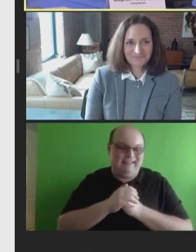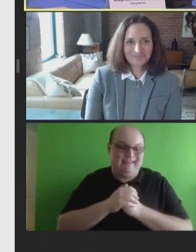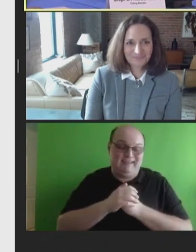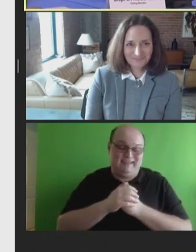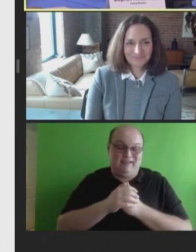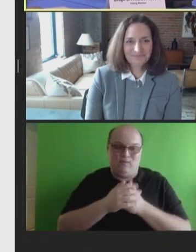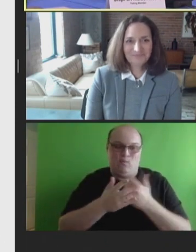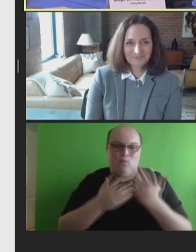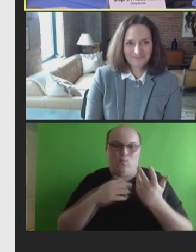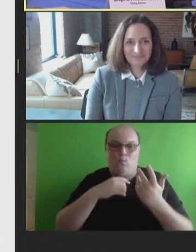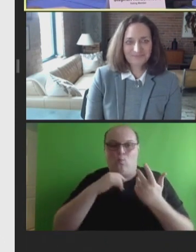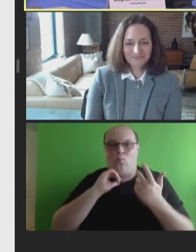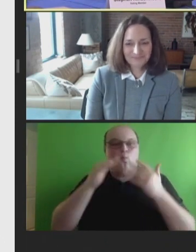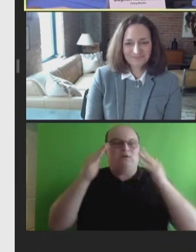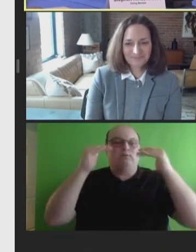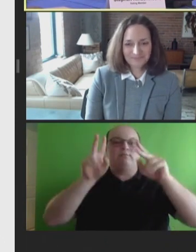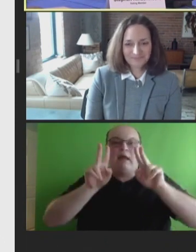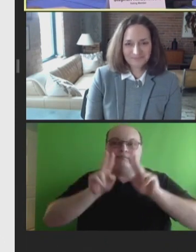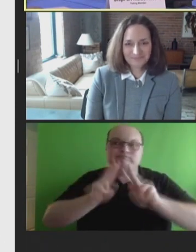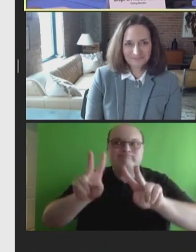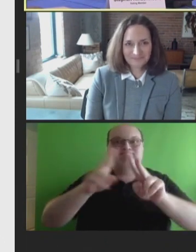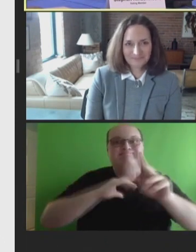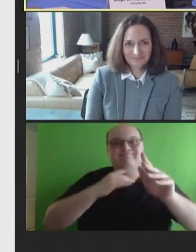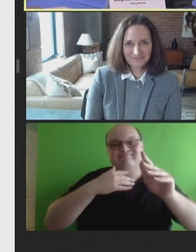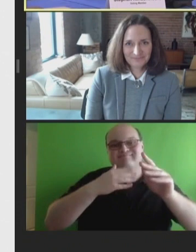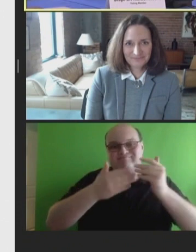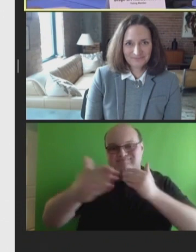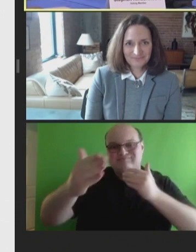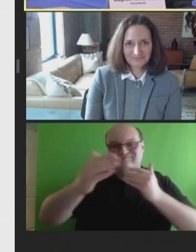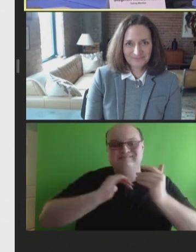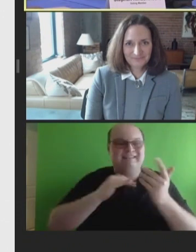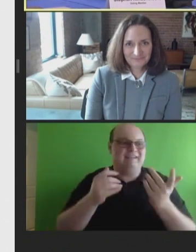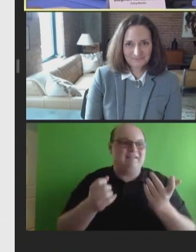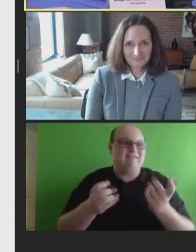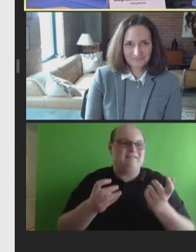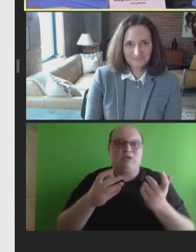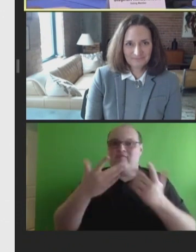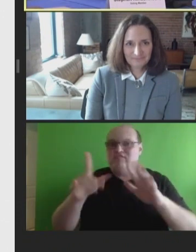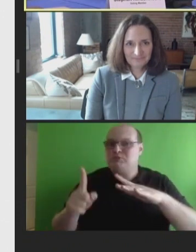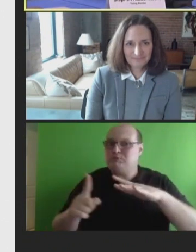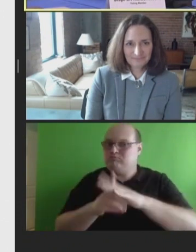anticipate knowing this is on the horizon and the many things that you brought up already and